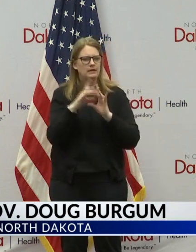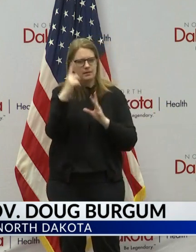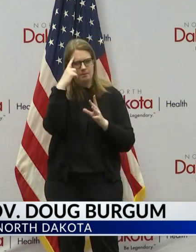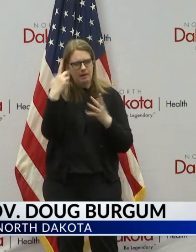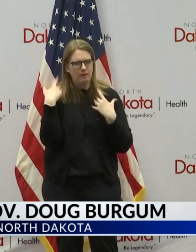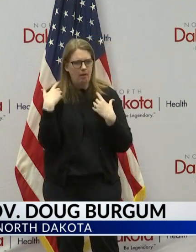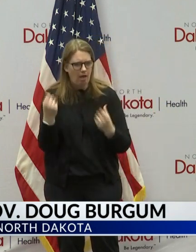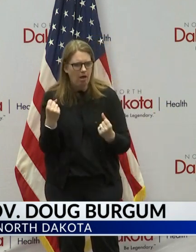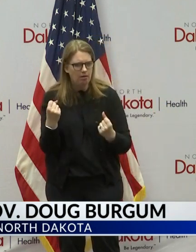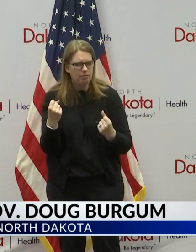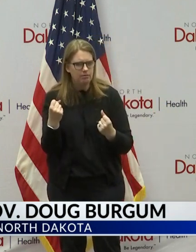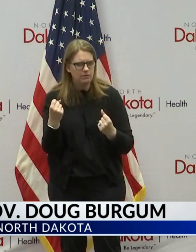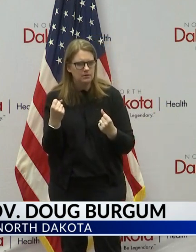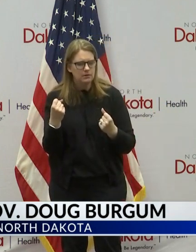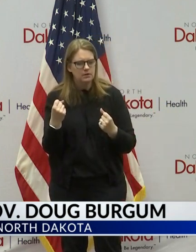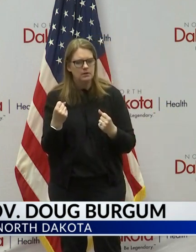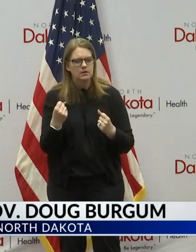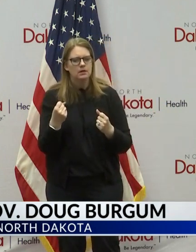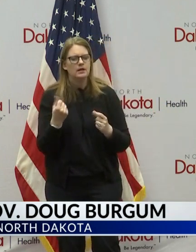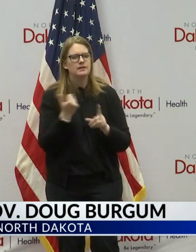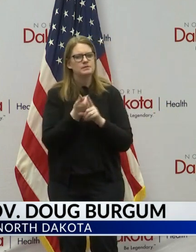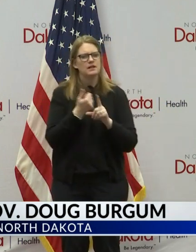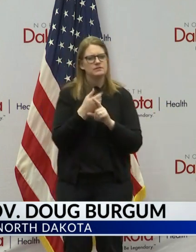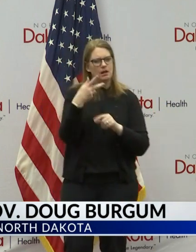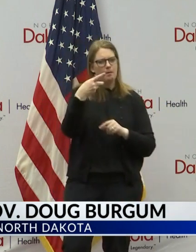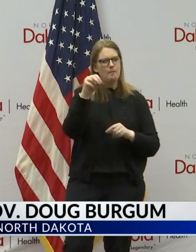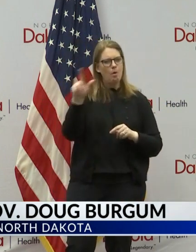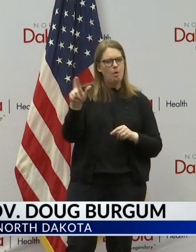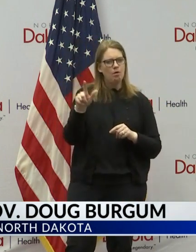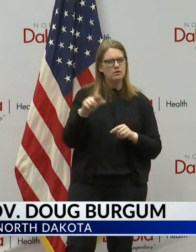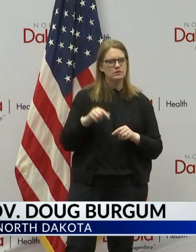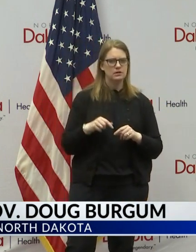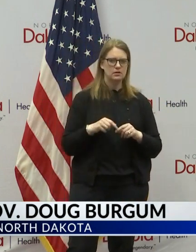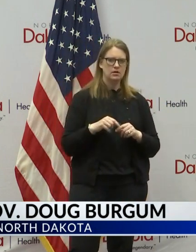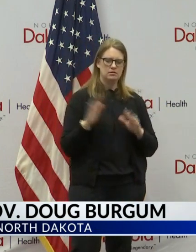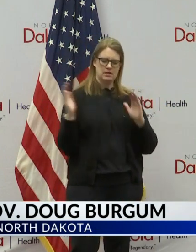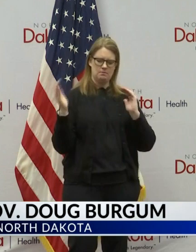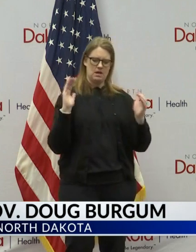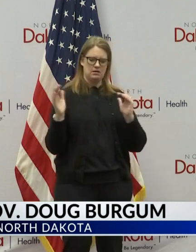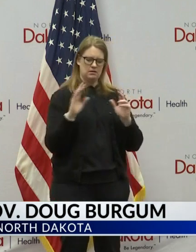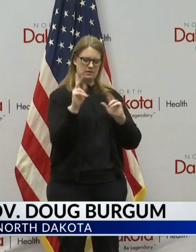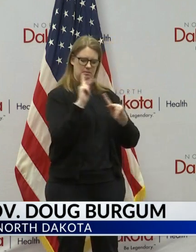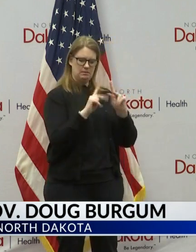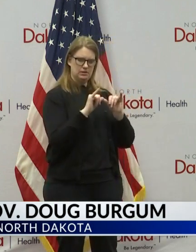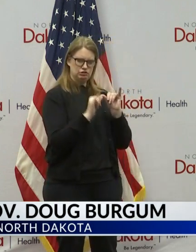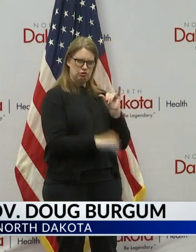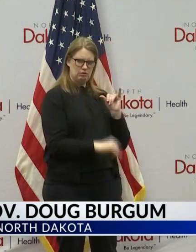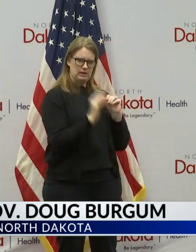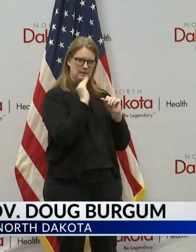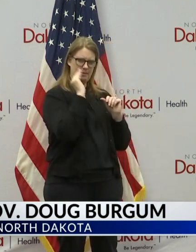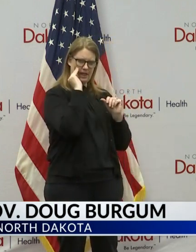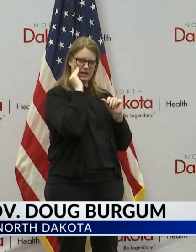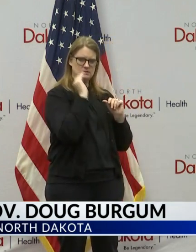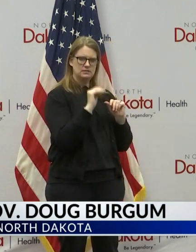NATIONAL SURVEY EXPLORING THE MENTAL HEALTH ISSUES ASSOCIATED WITH IT. THEY DID A POLL AND THEY WERE COMPARING THOSE THAT WERE